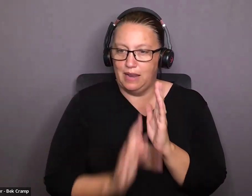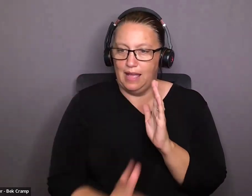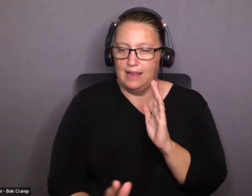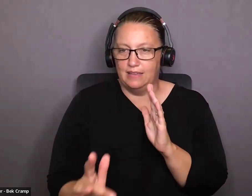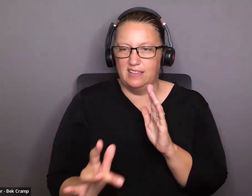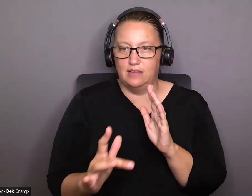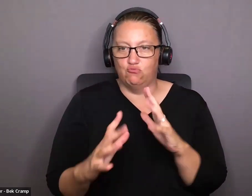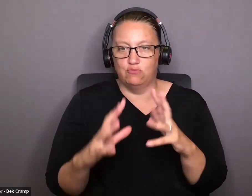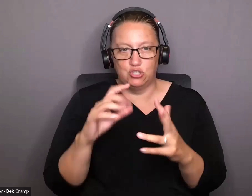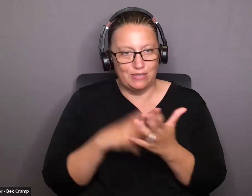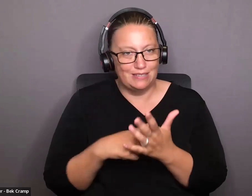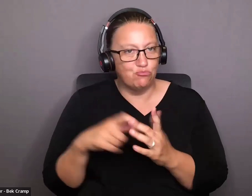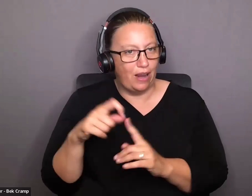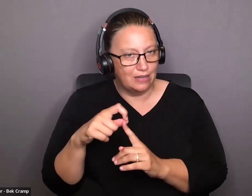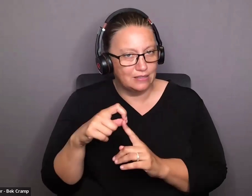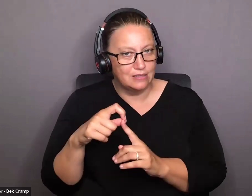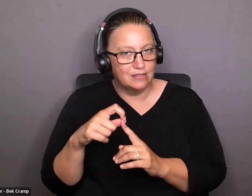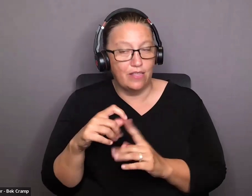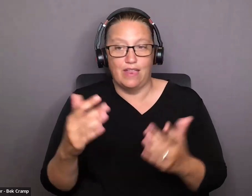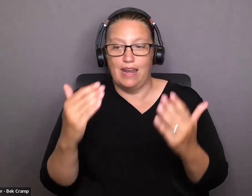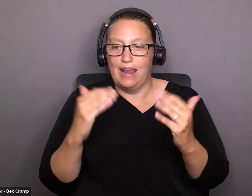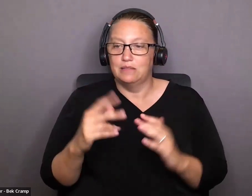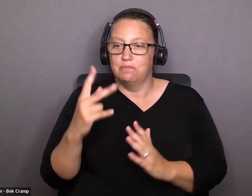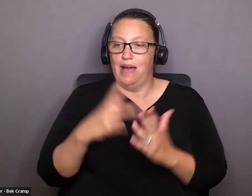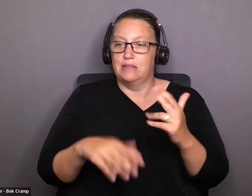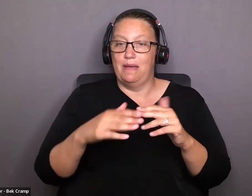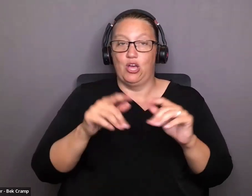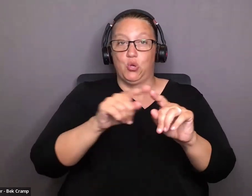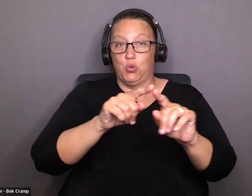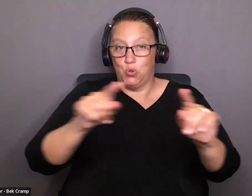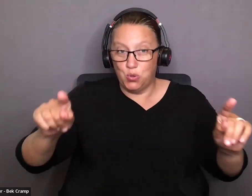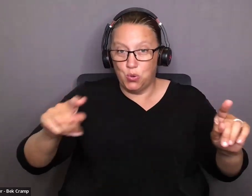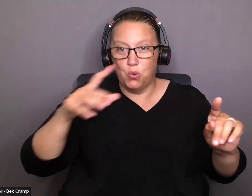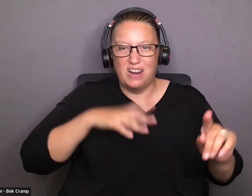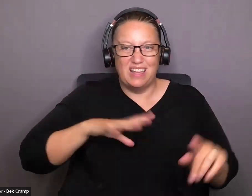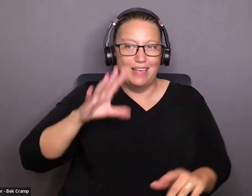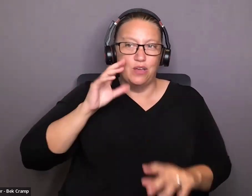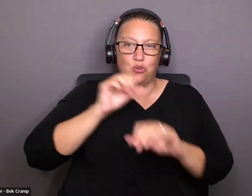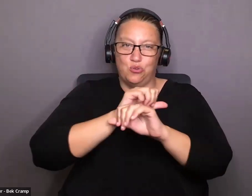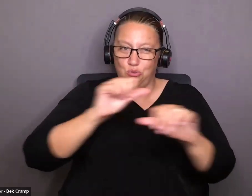next part of the session is all about you. We want to hear your insight, your experiences,